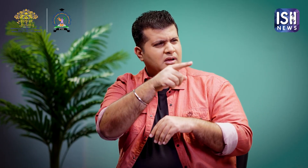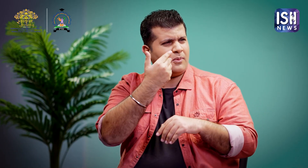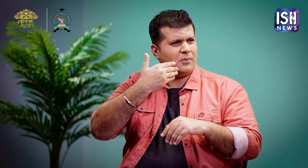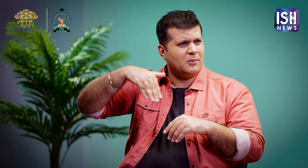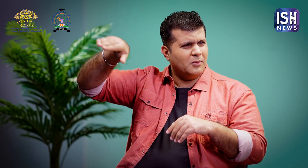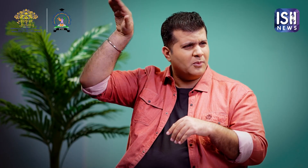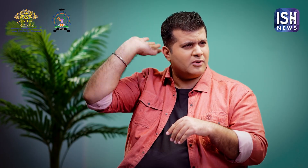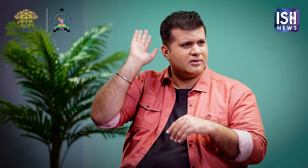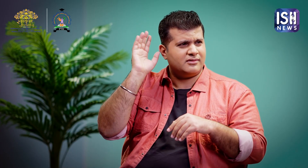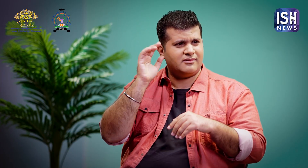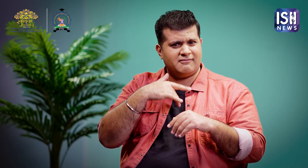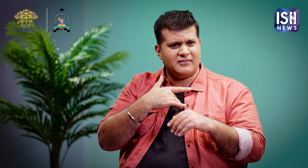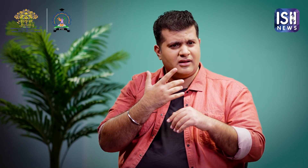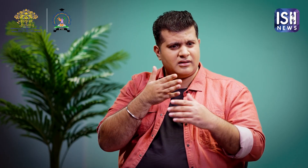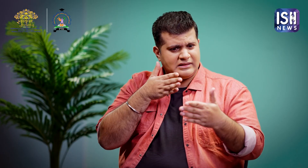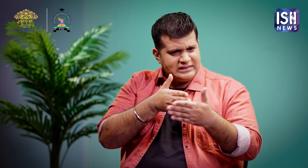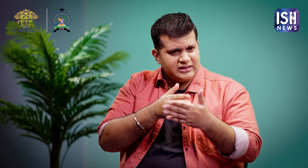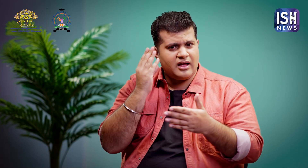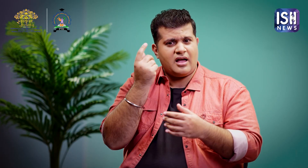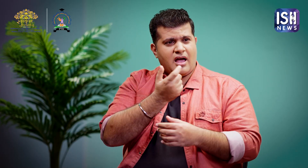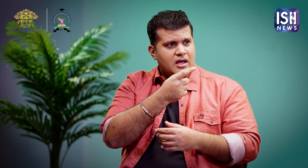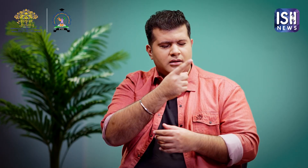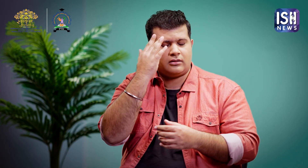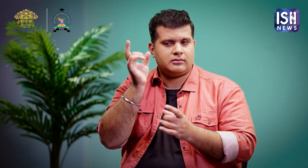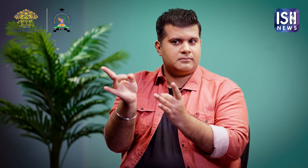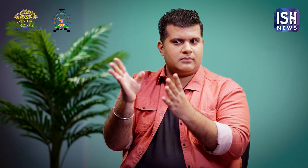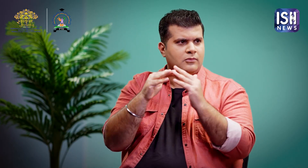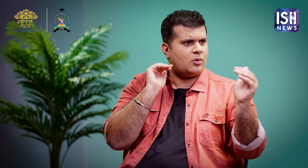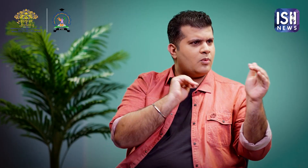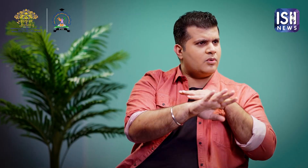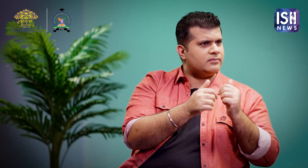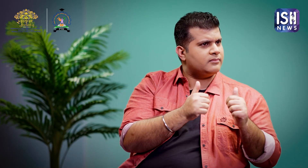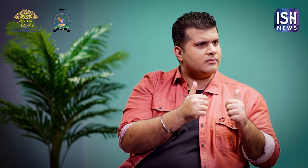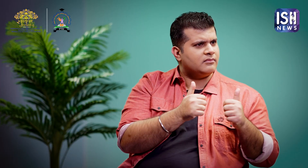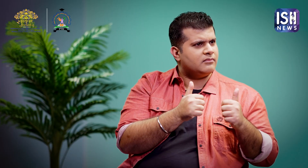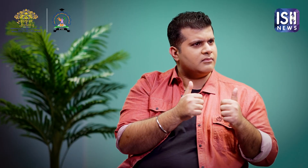Given this, I wanted to ask: how did you manage to overcome similar pressures and not give up?